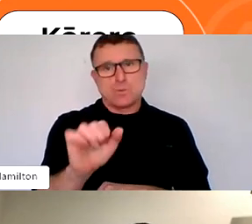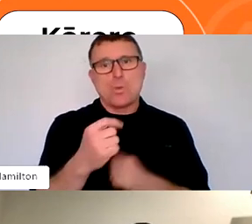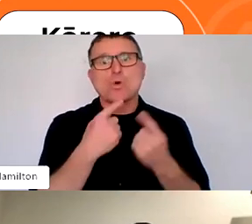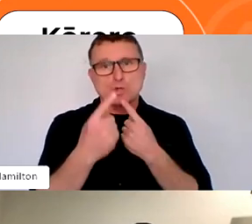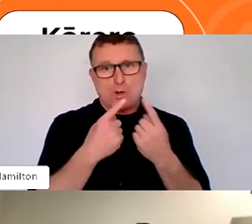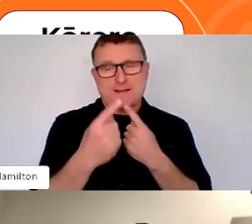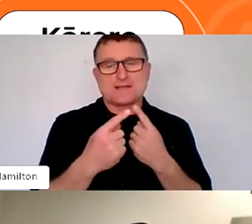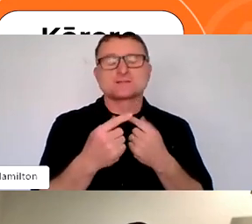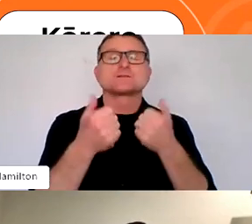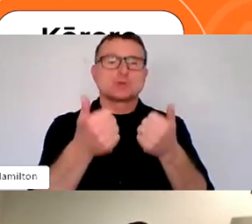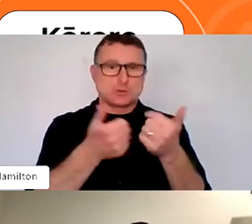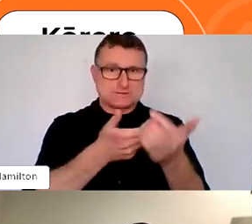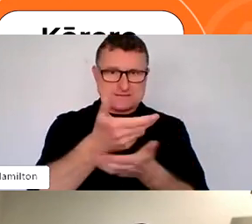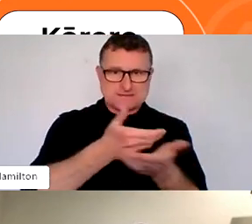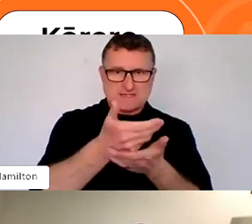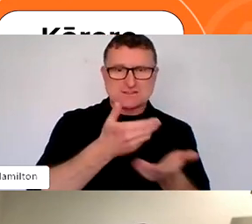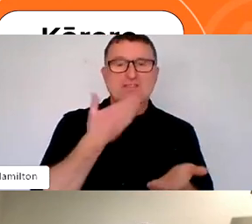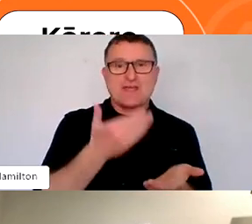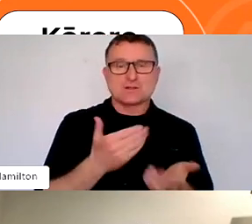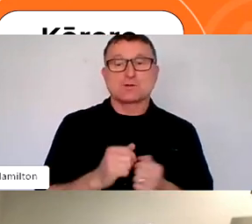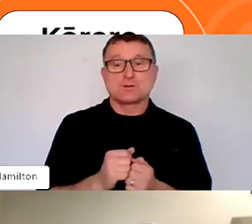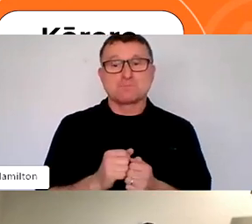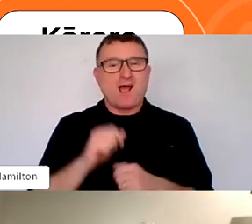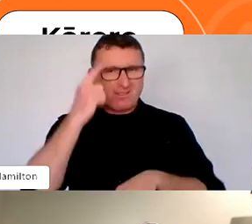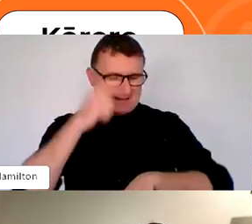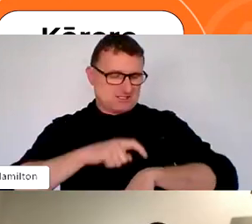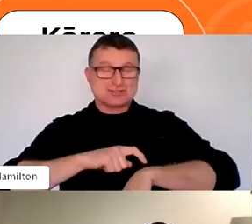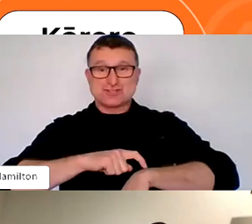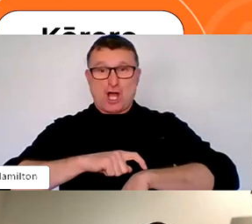great discussion. Look unfortunately I think we've run out of time for